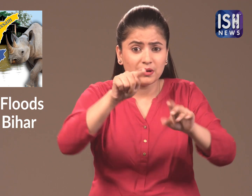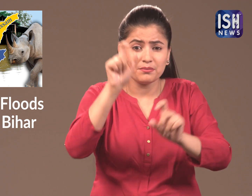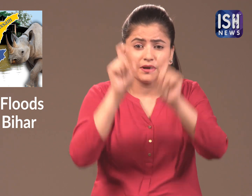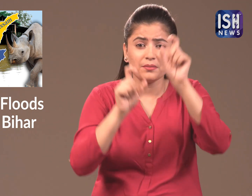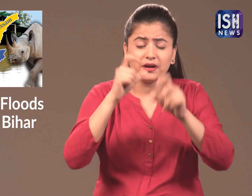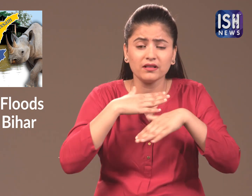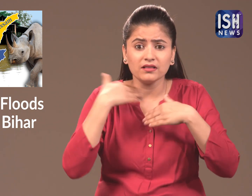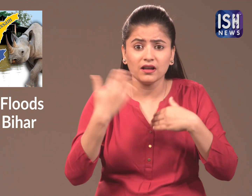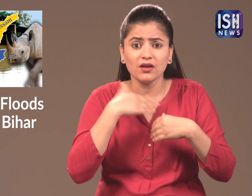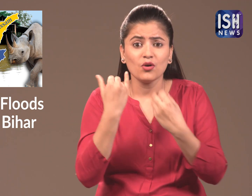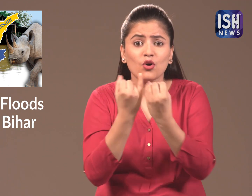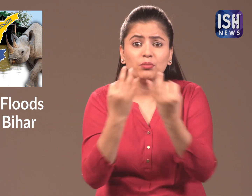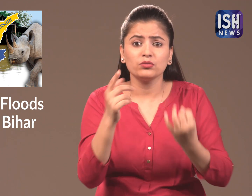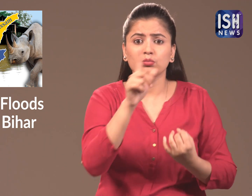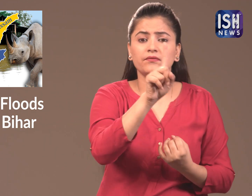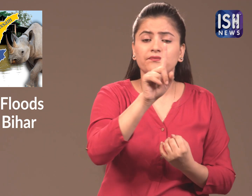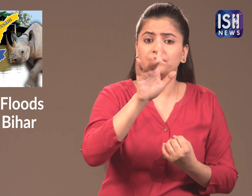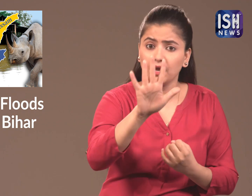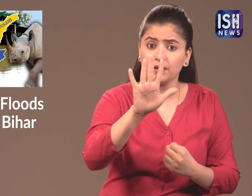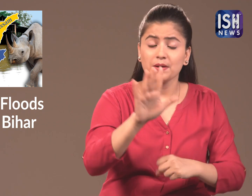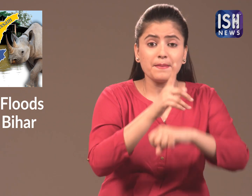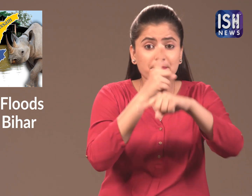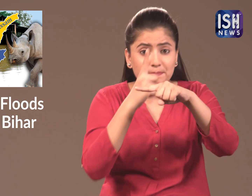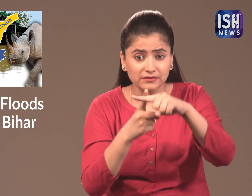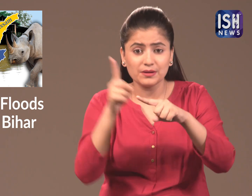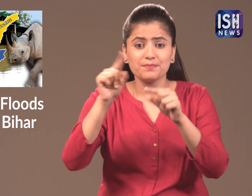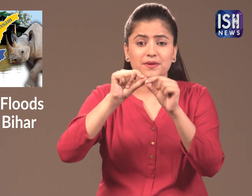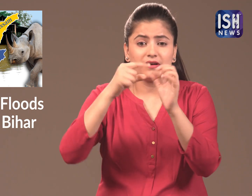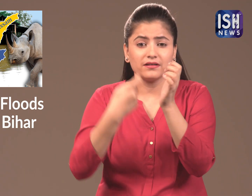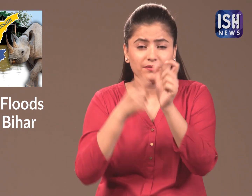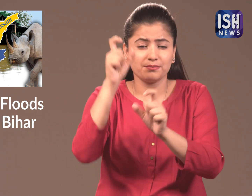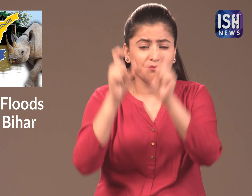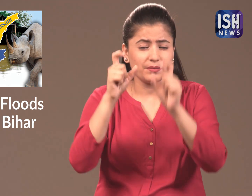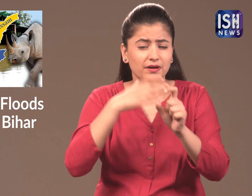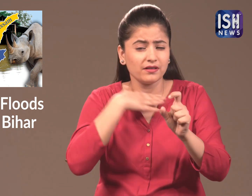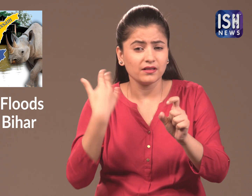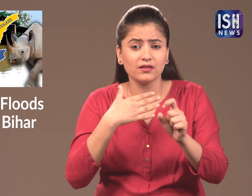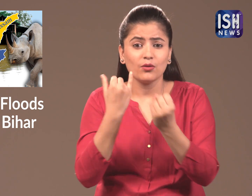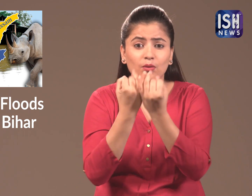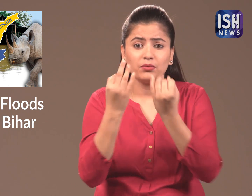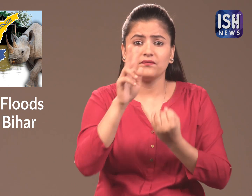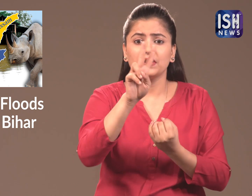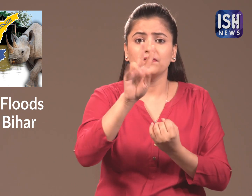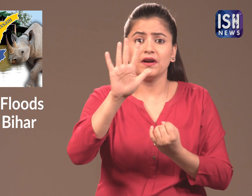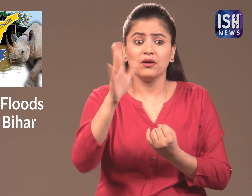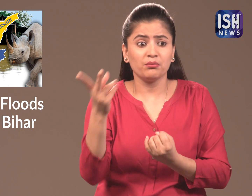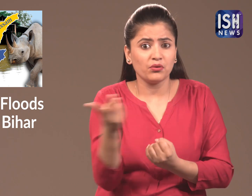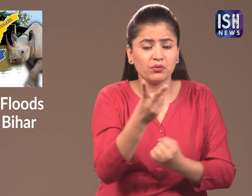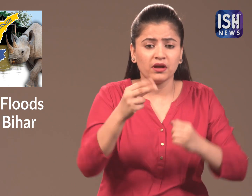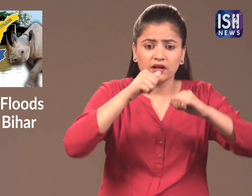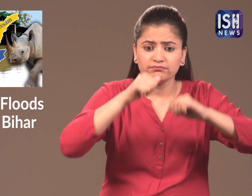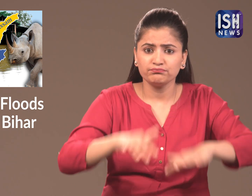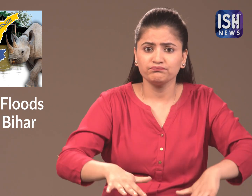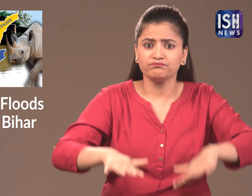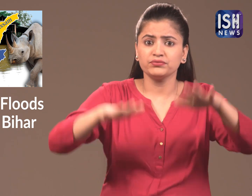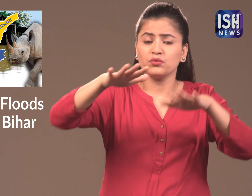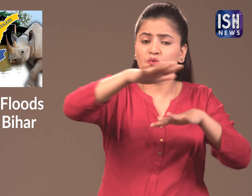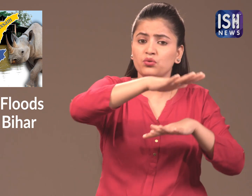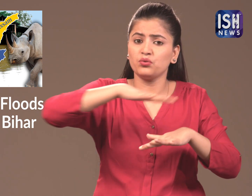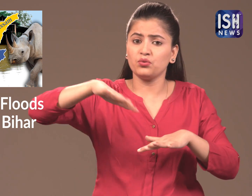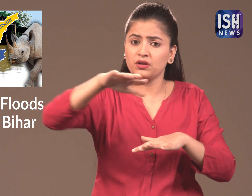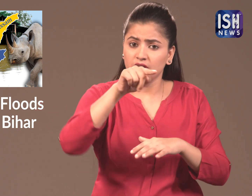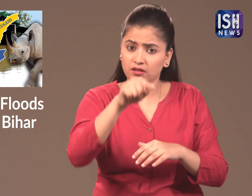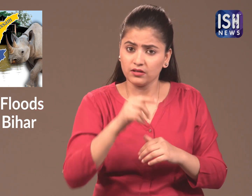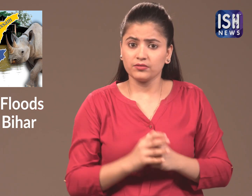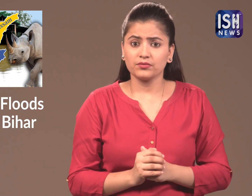15 have died in Assam and 25 have died in Bihar due to the floods.